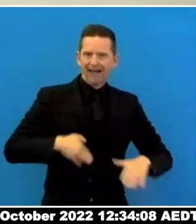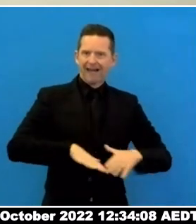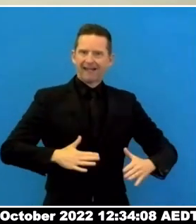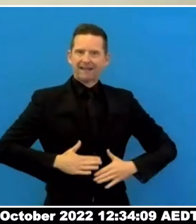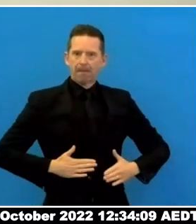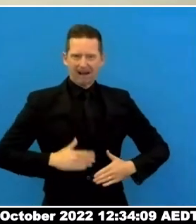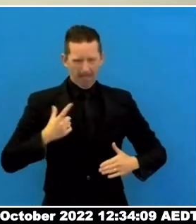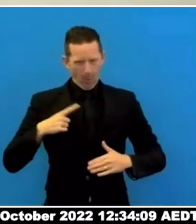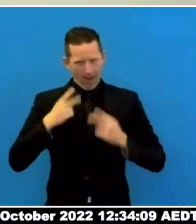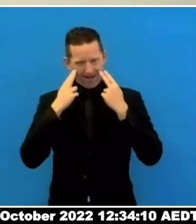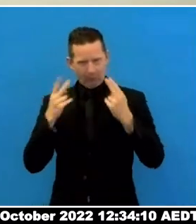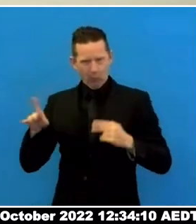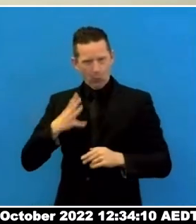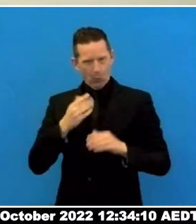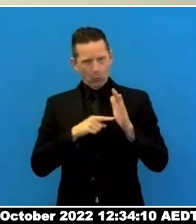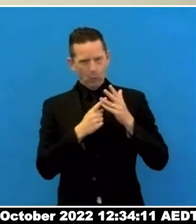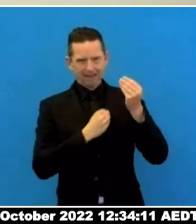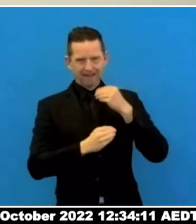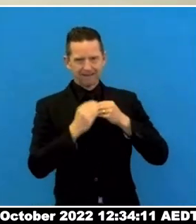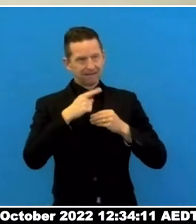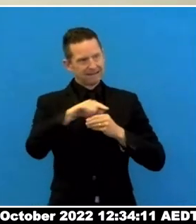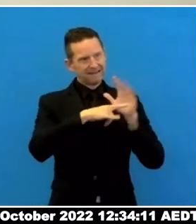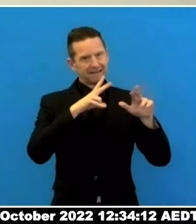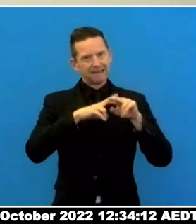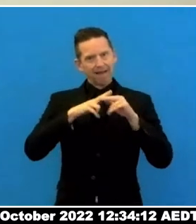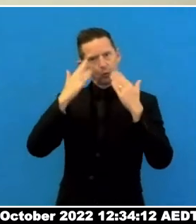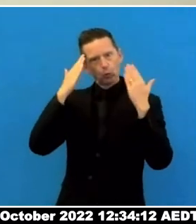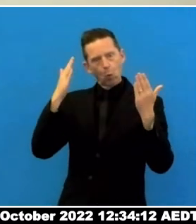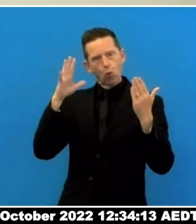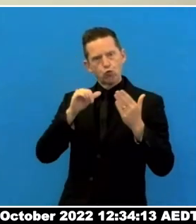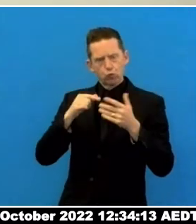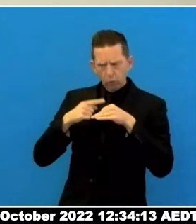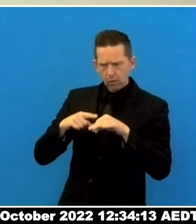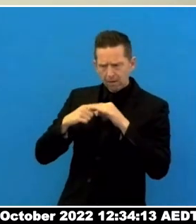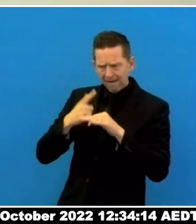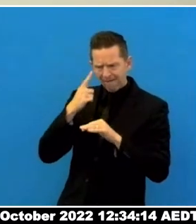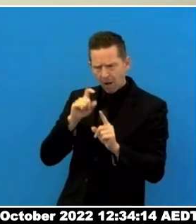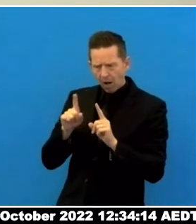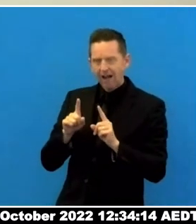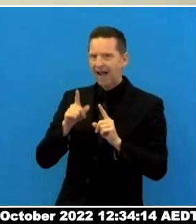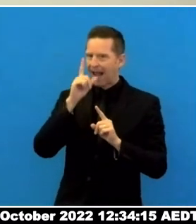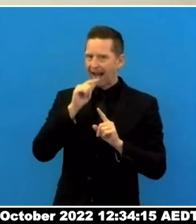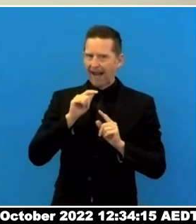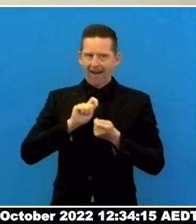So, without that understanding and that gentle, sensitive inquiry, the treatment can be completely ineffective